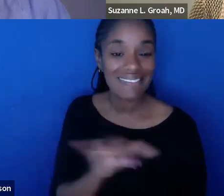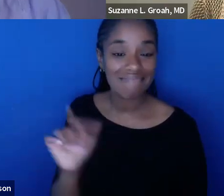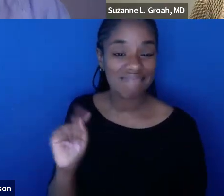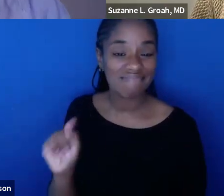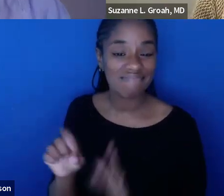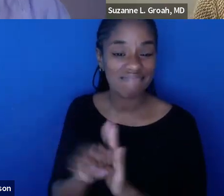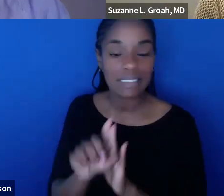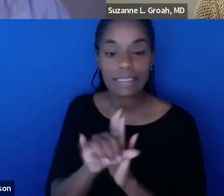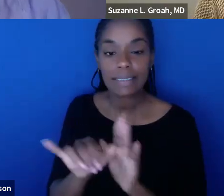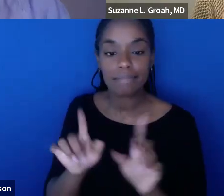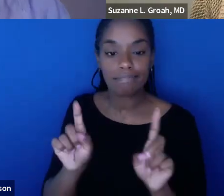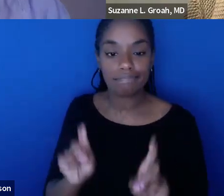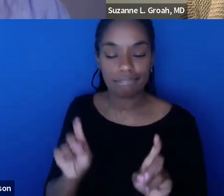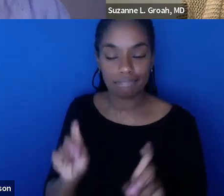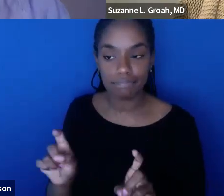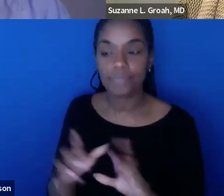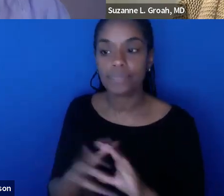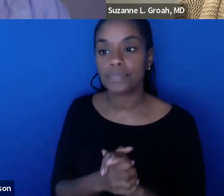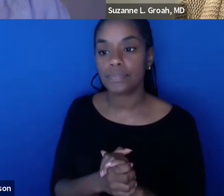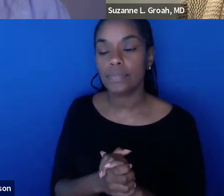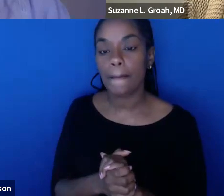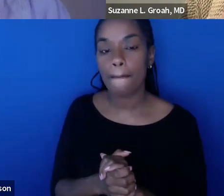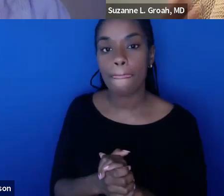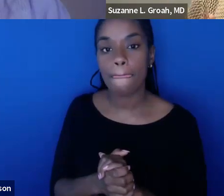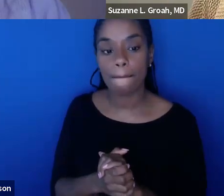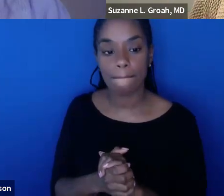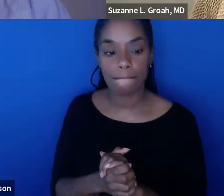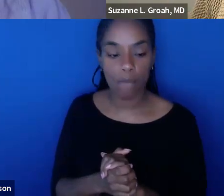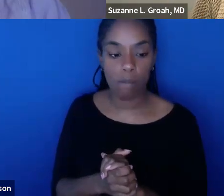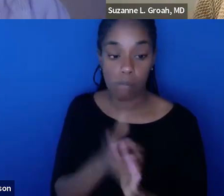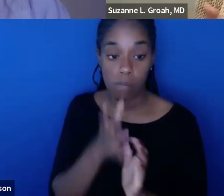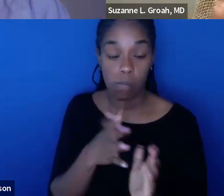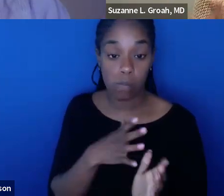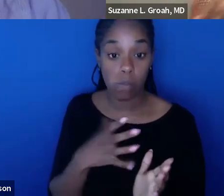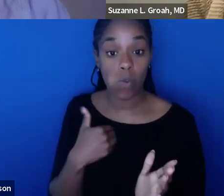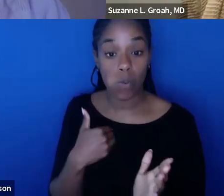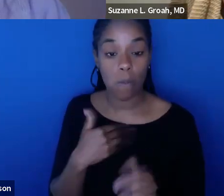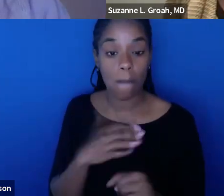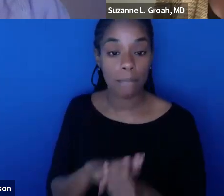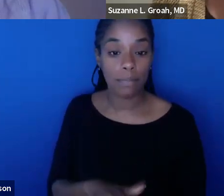Took urine samples of post-menopausal women who had stress urinary incontinence, so they had leakage.